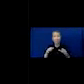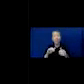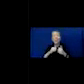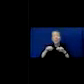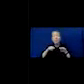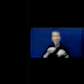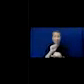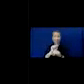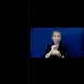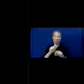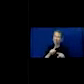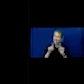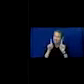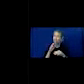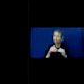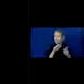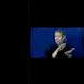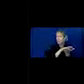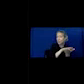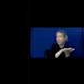When they are at school, they rarely talk.